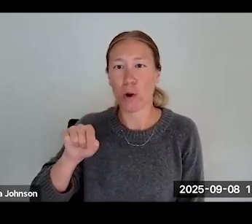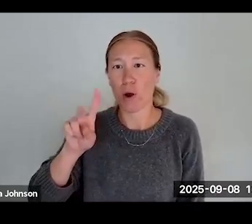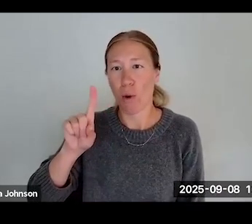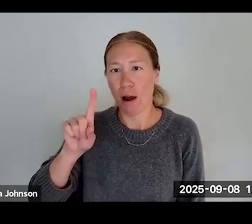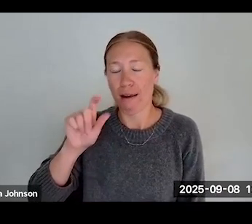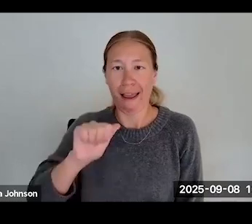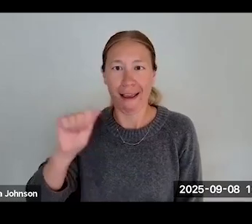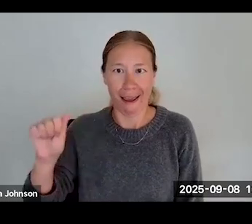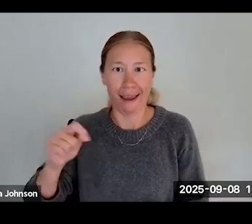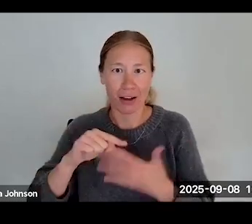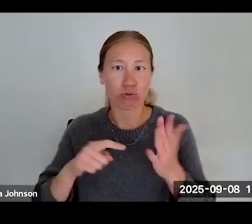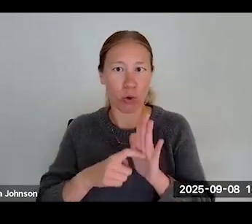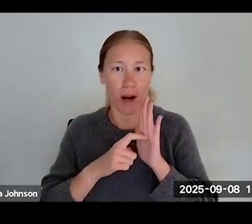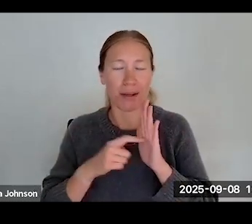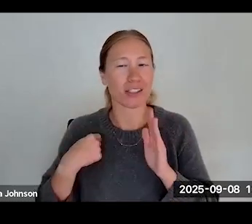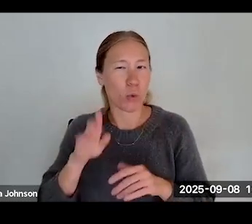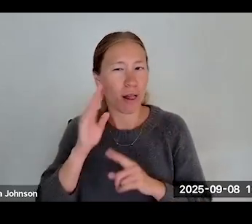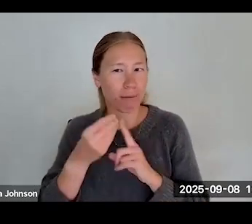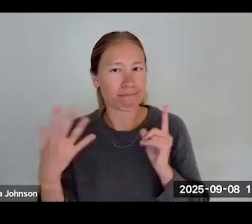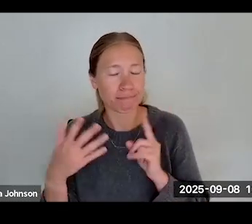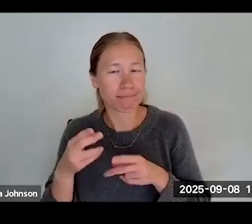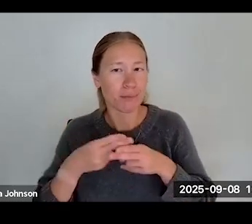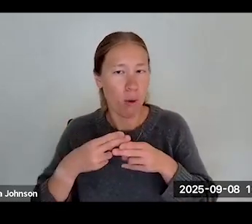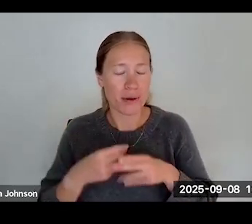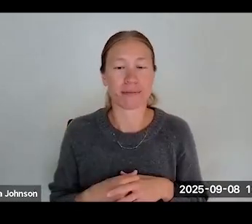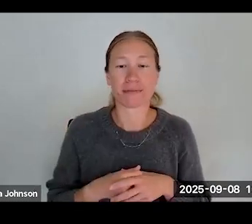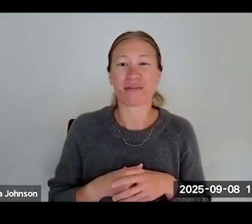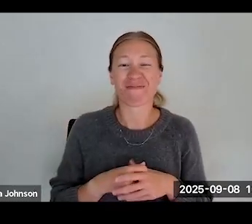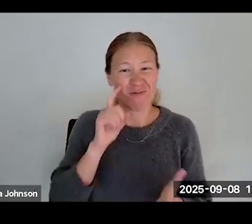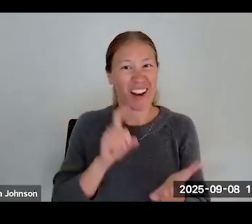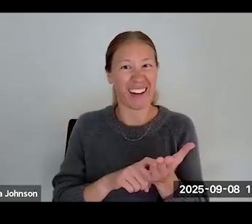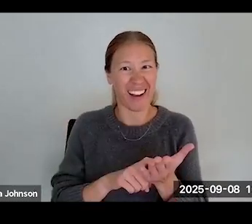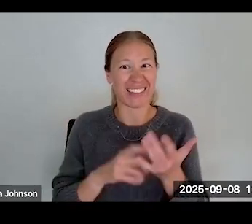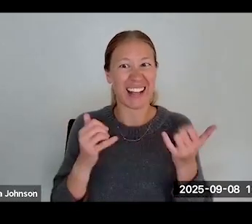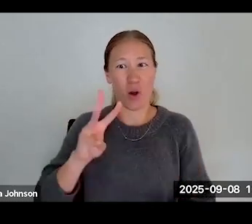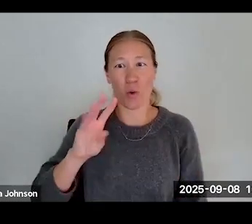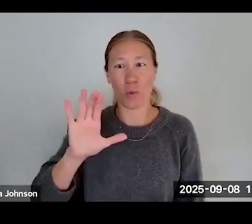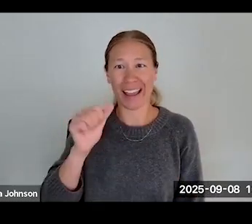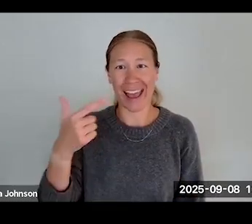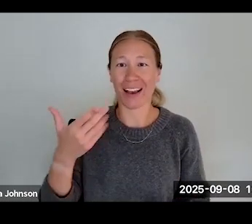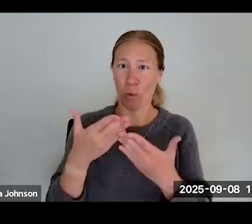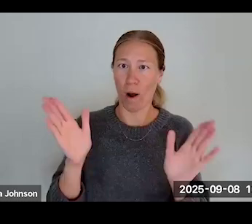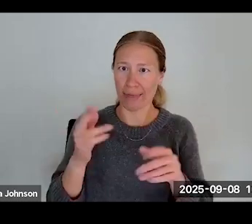which we'll touch upon momentarily. Please note that while WCAG is a widely used standard for digital accessibility,